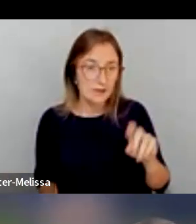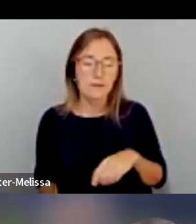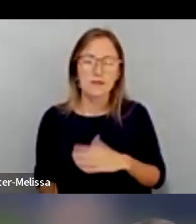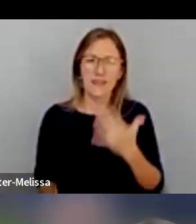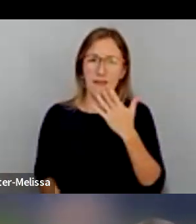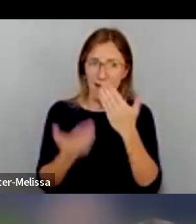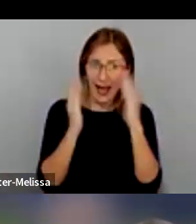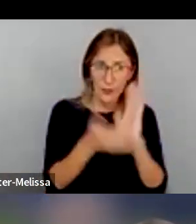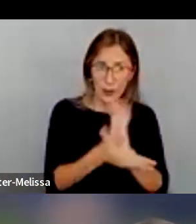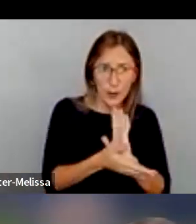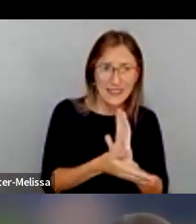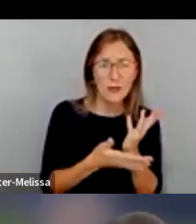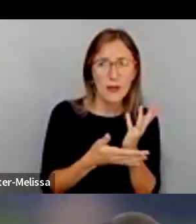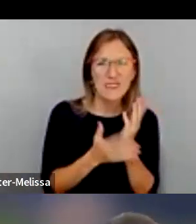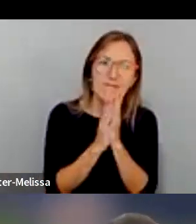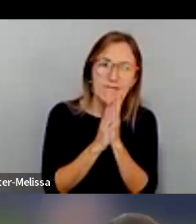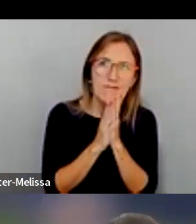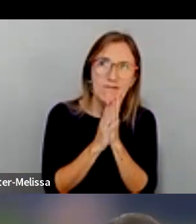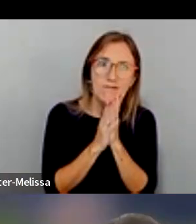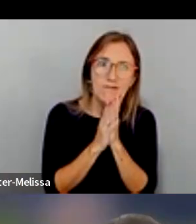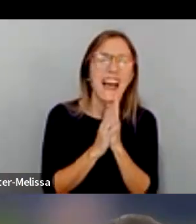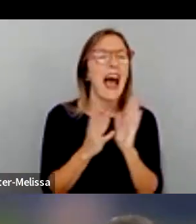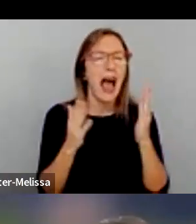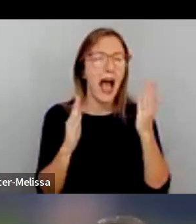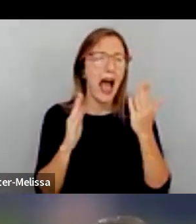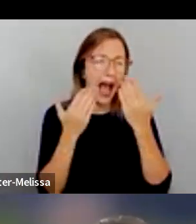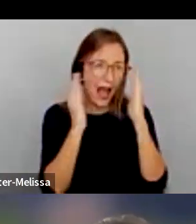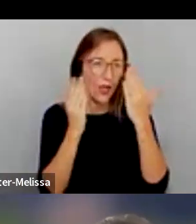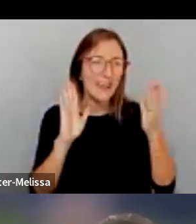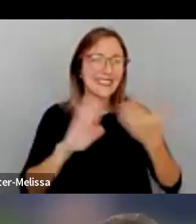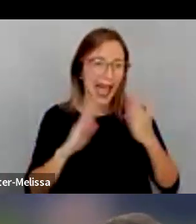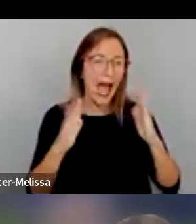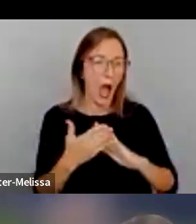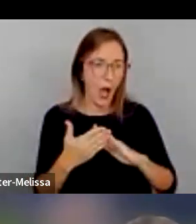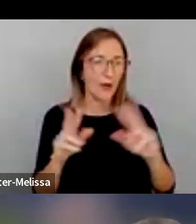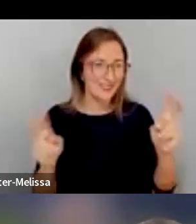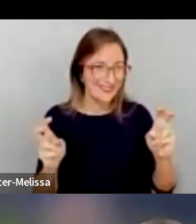: My name is Alicity. My pronouns are she/her. I am from Indiana. My